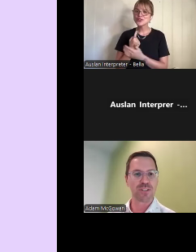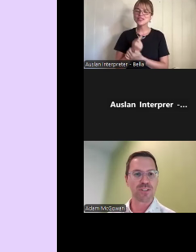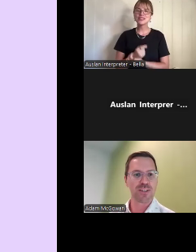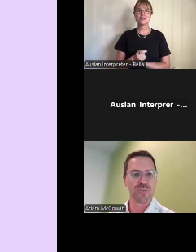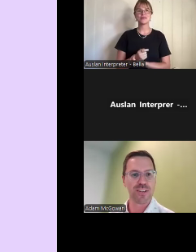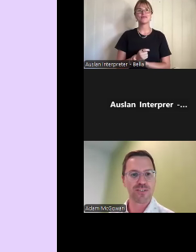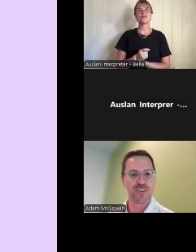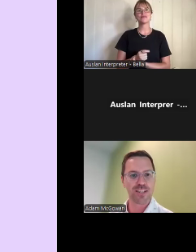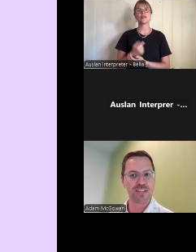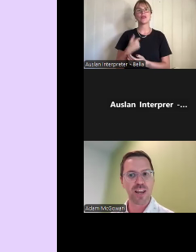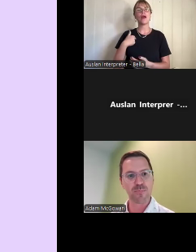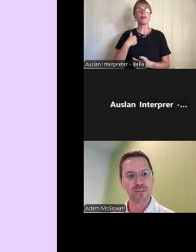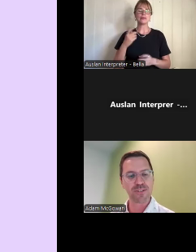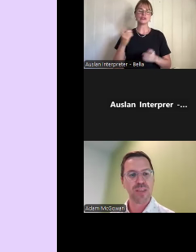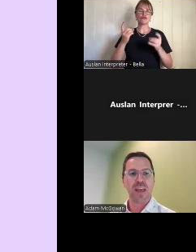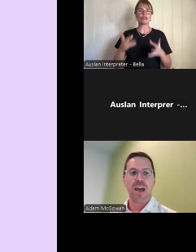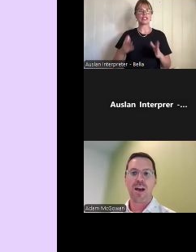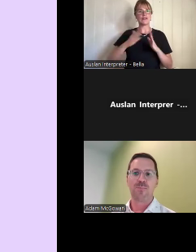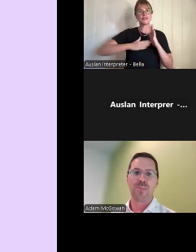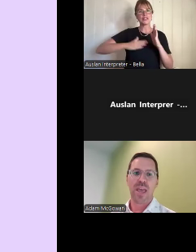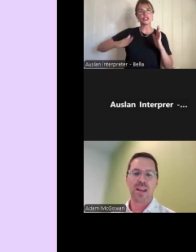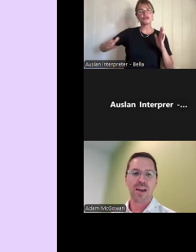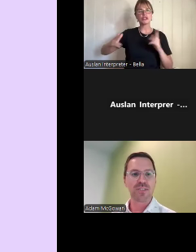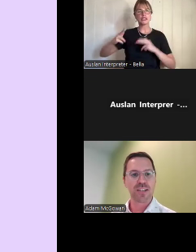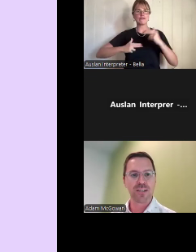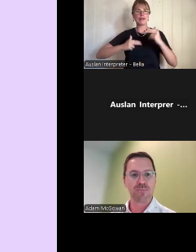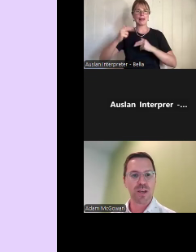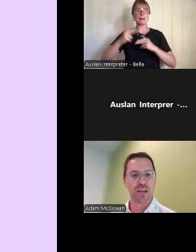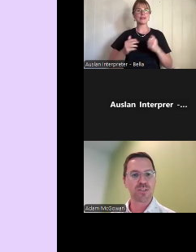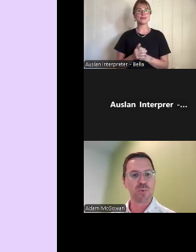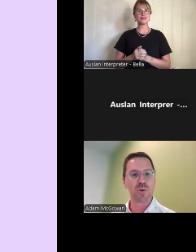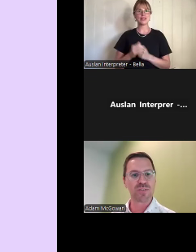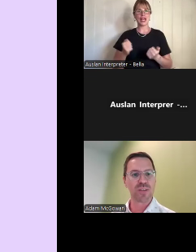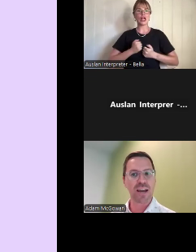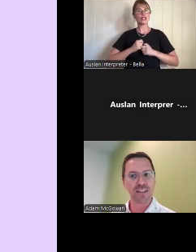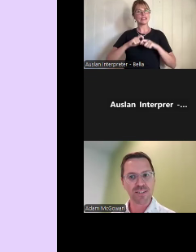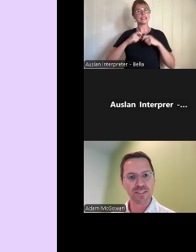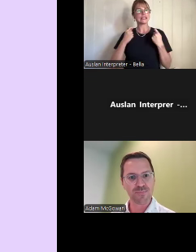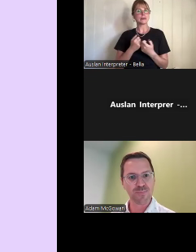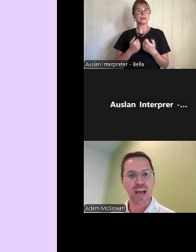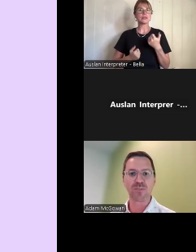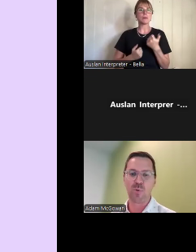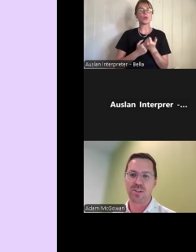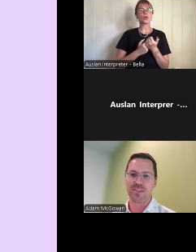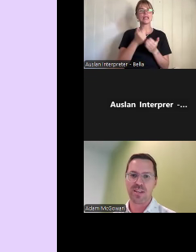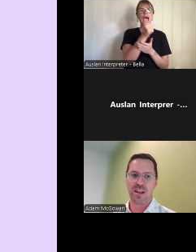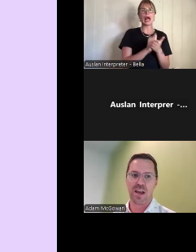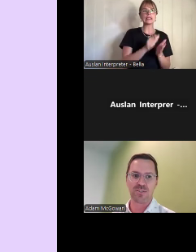the Director of industry Development. Our team supports artists, arts workers and arts